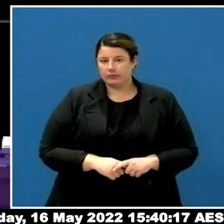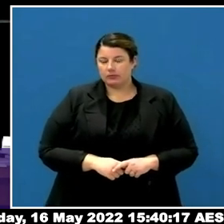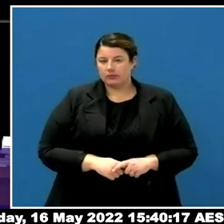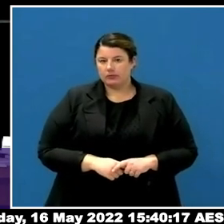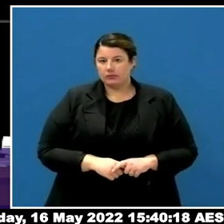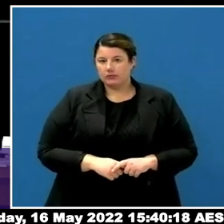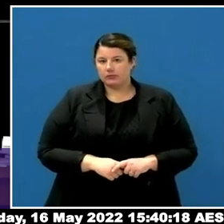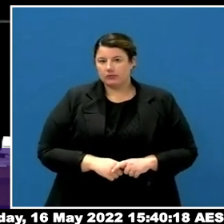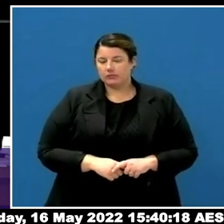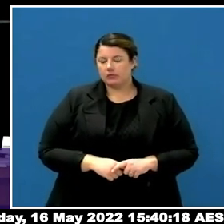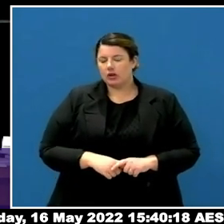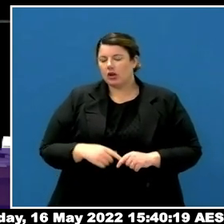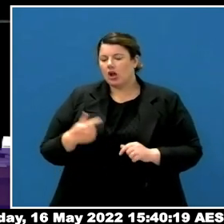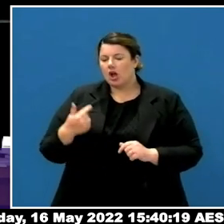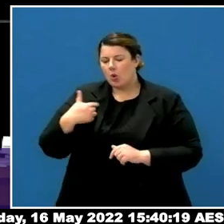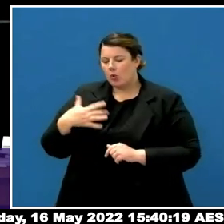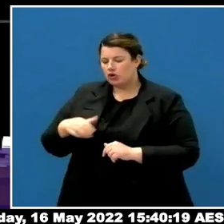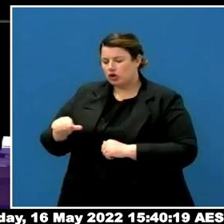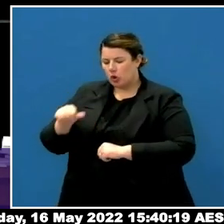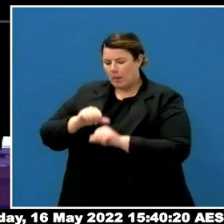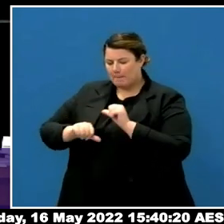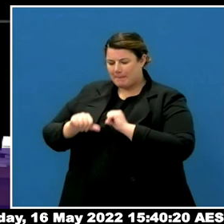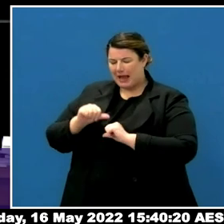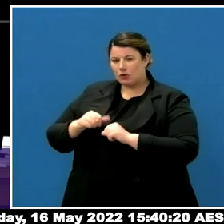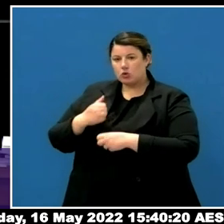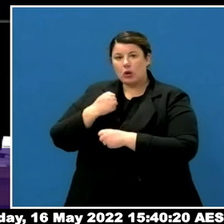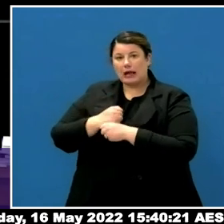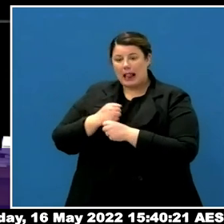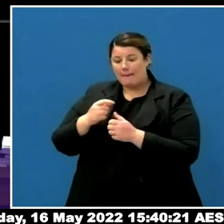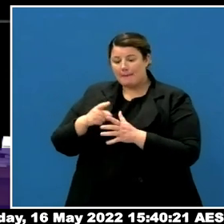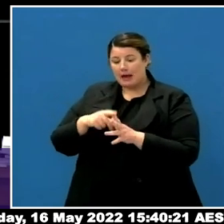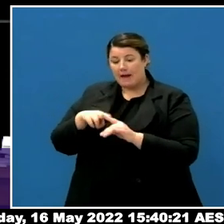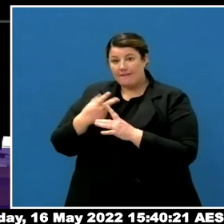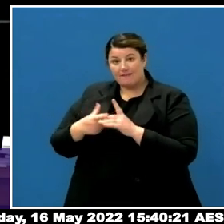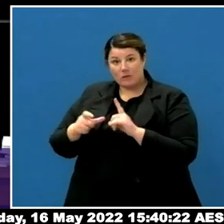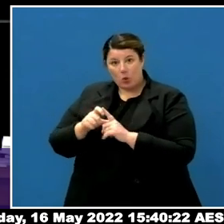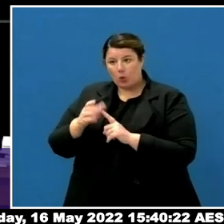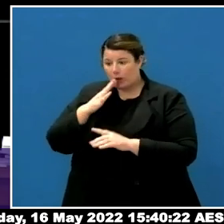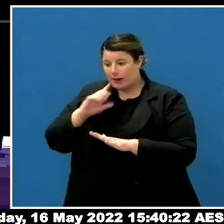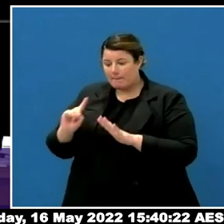absconding incident, as you referred to it. It was his first day, 20 October 2018, a Saturday.